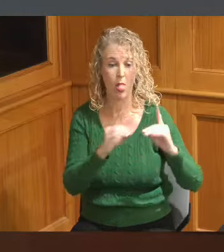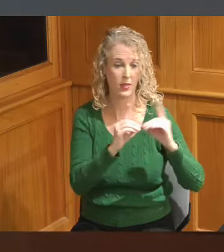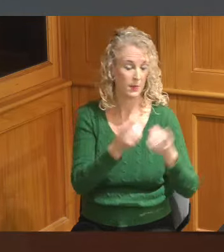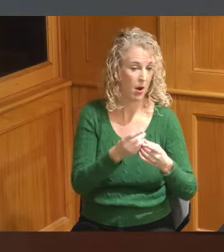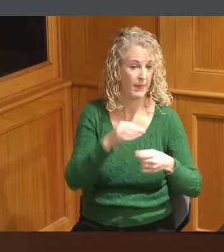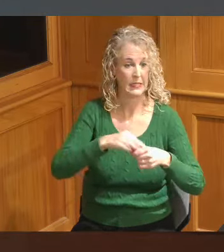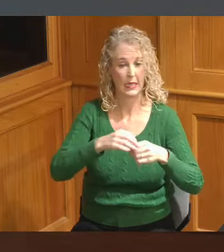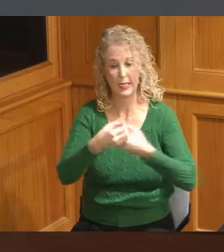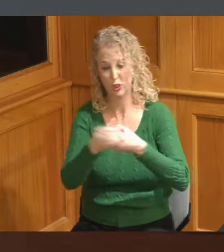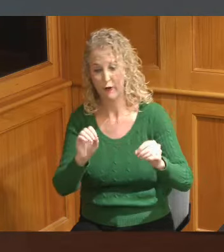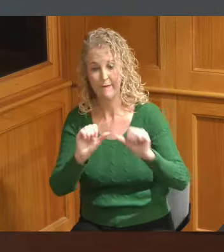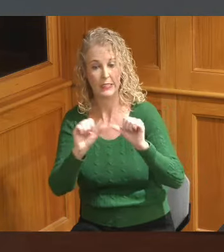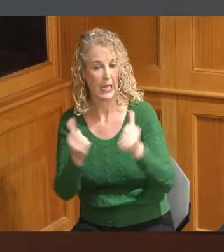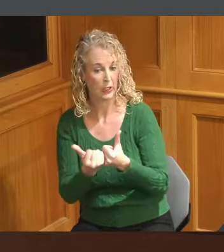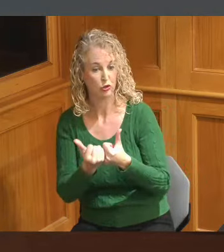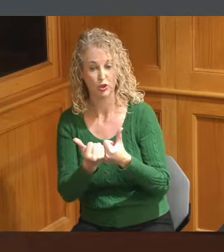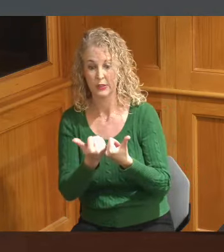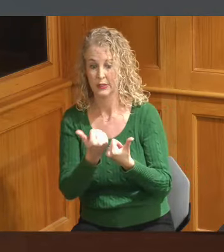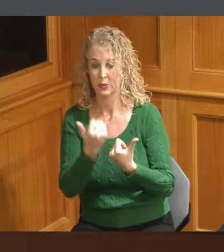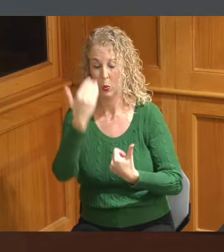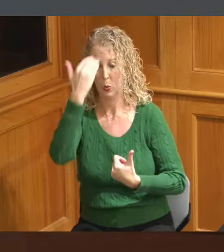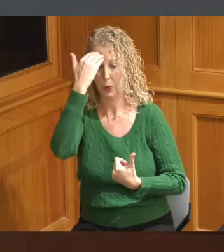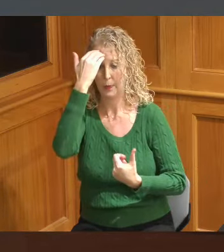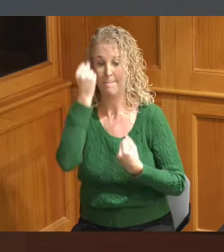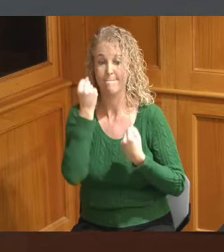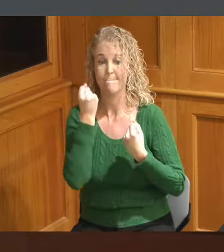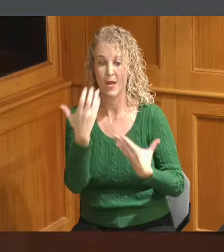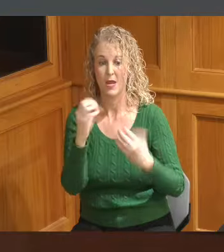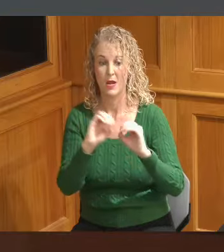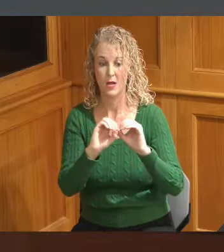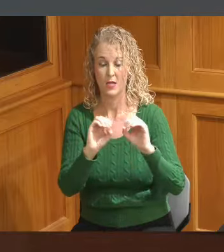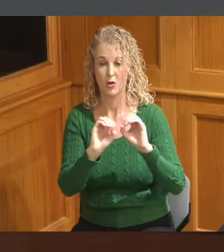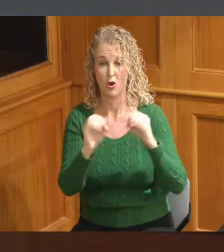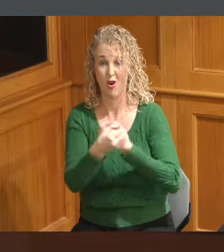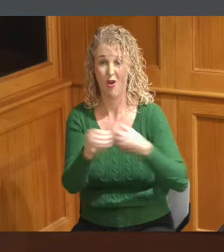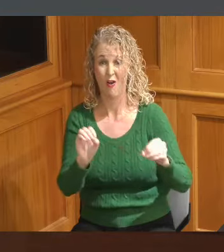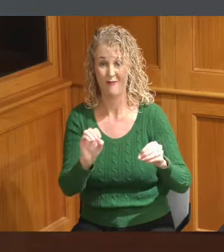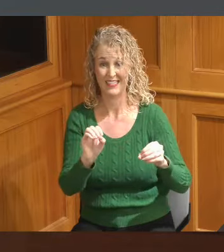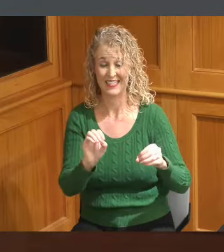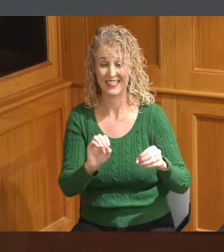and agencies as we know that there are several offices where budget pressures are going to be